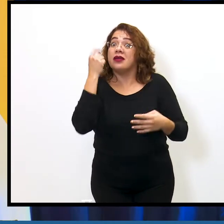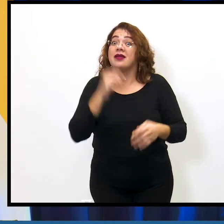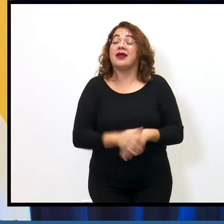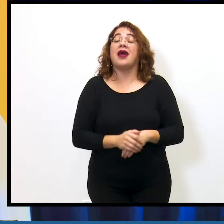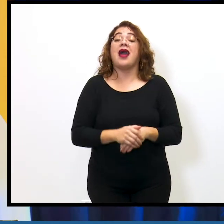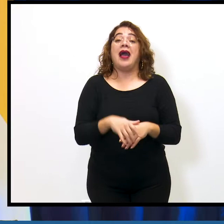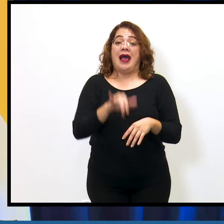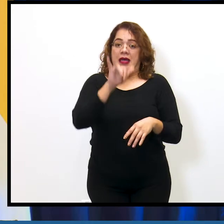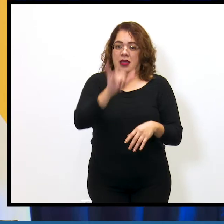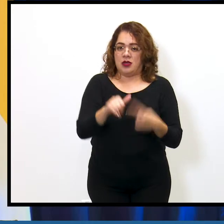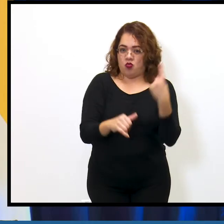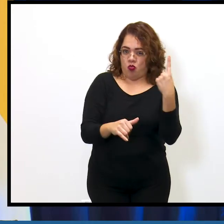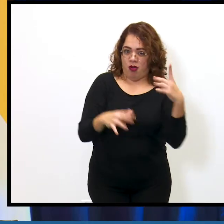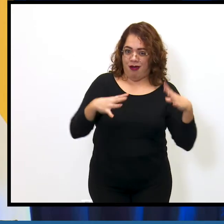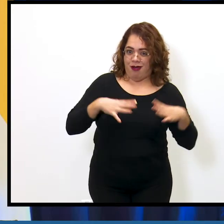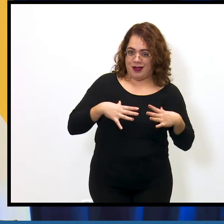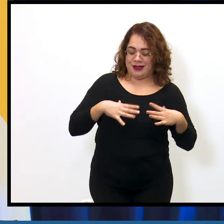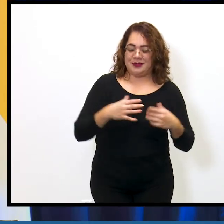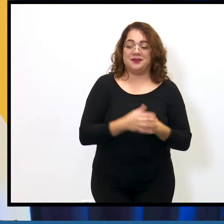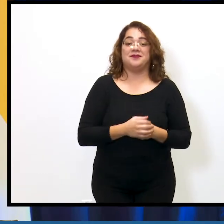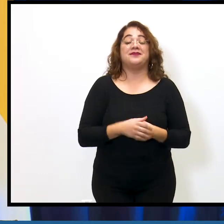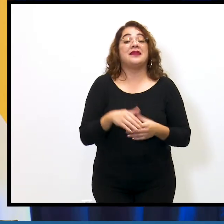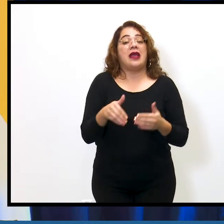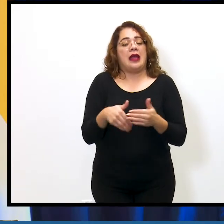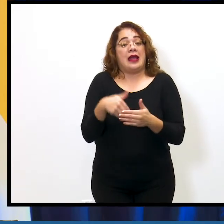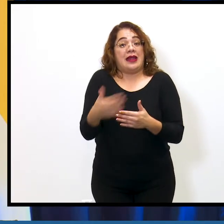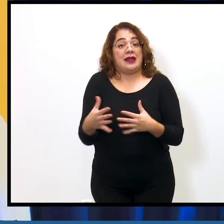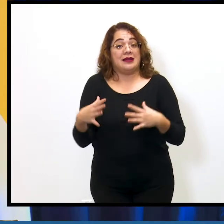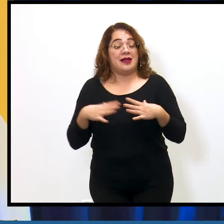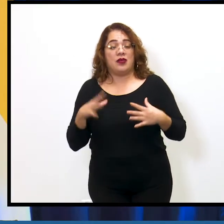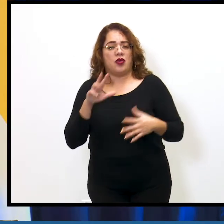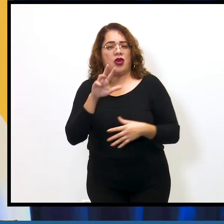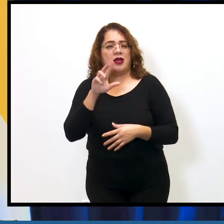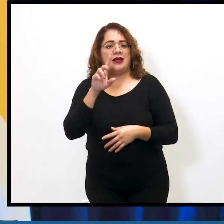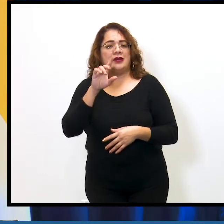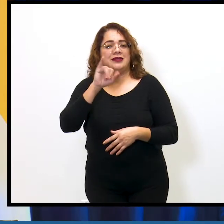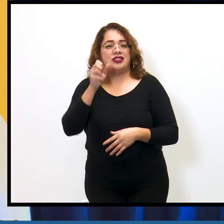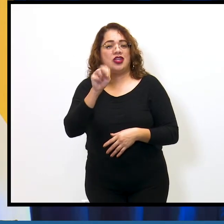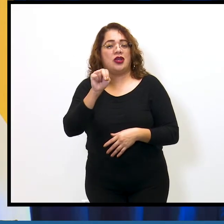new year's eve and our new year's day, what we're headed towards is a catastrophic event